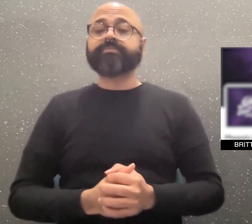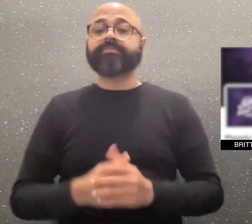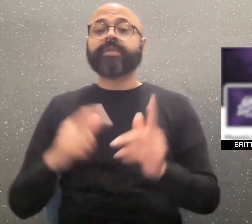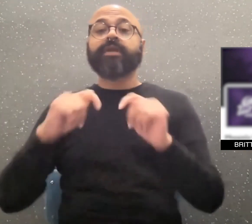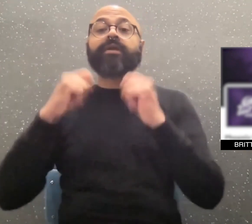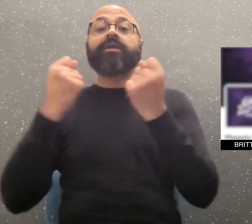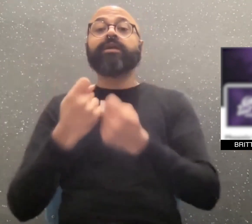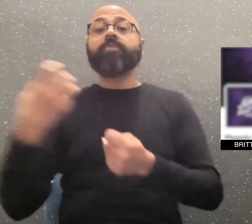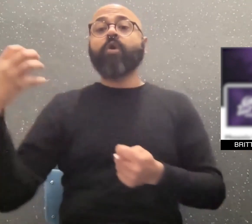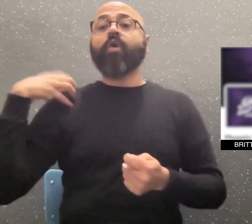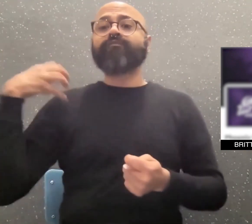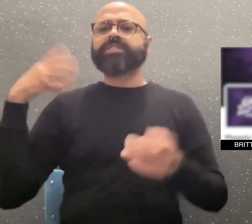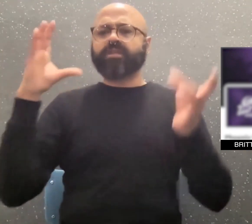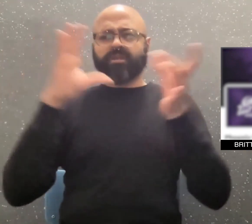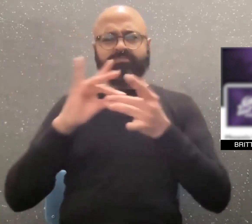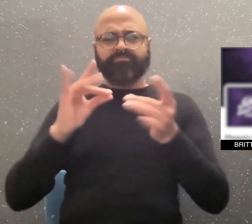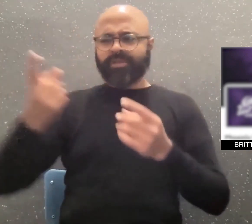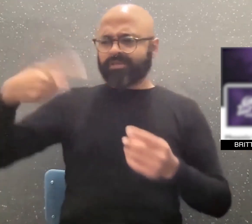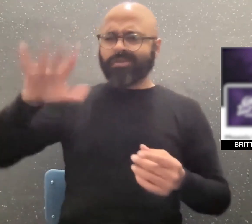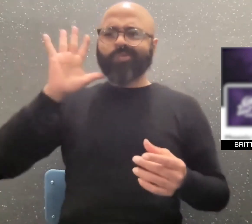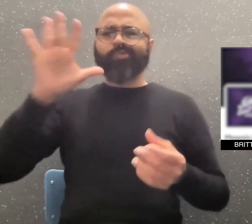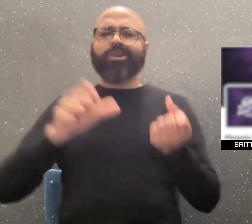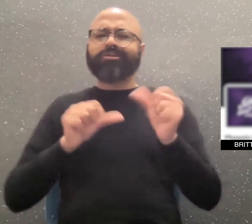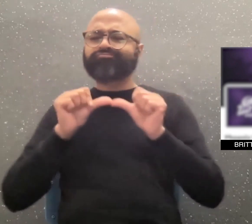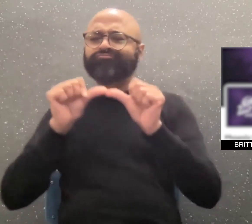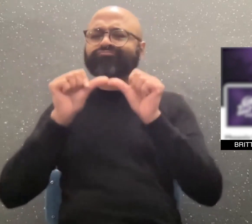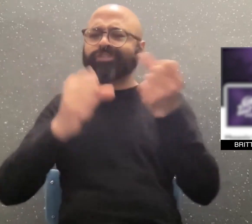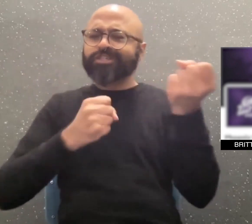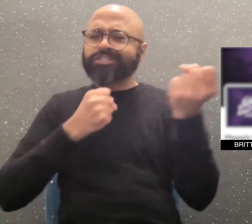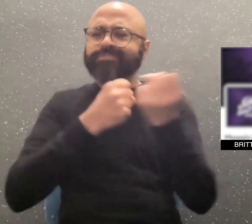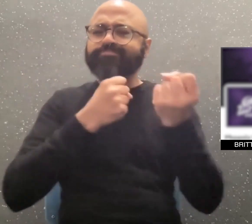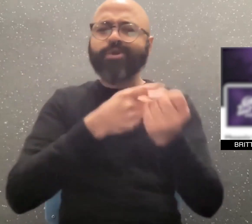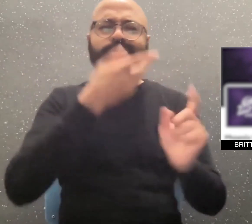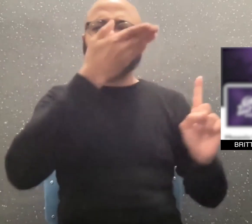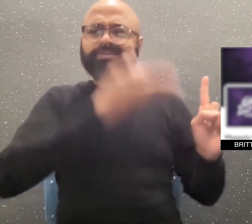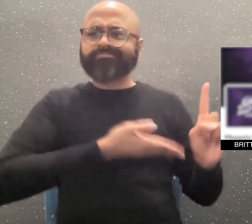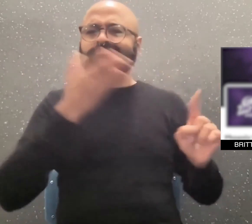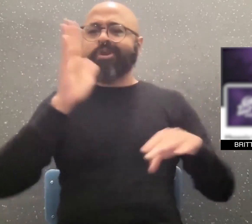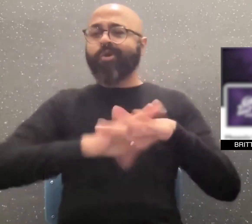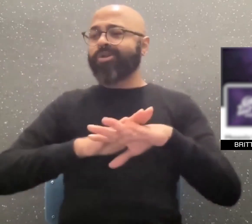team officials say they will continue to support Griner both on and off the court